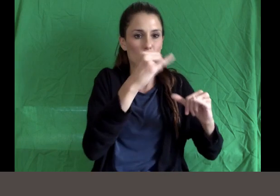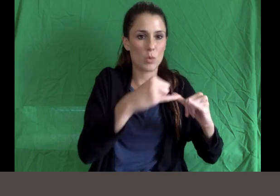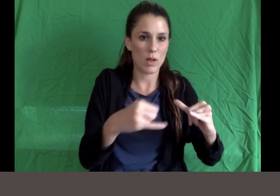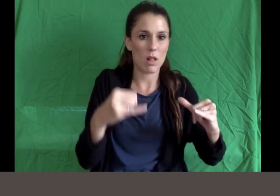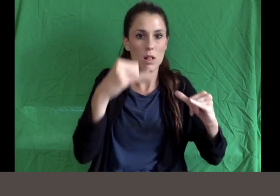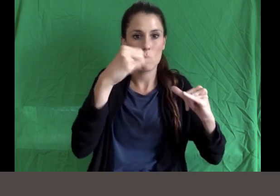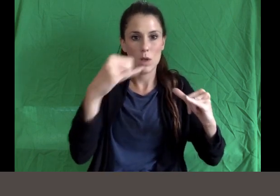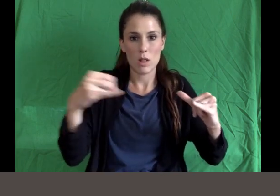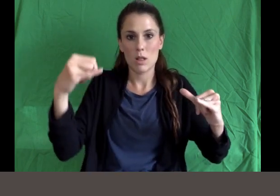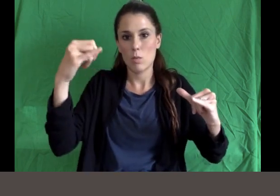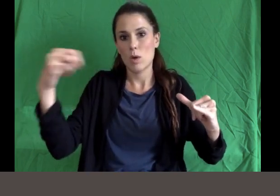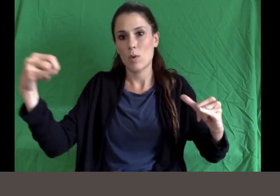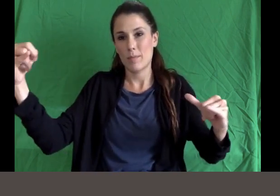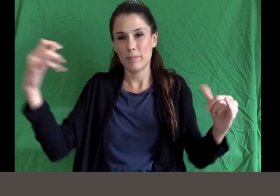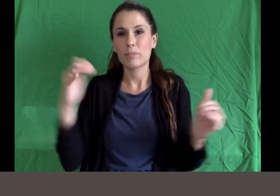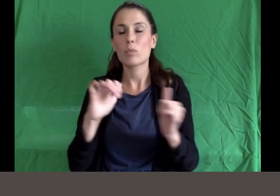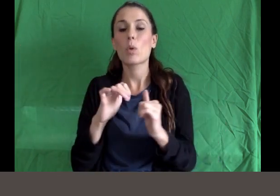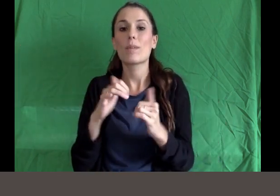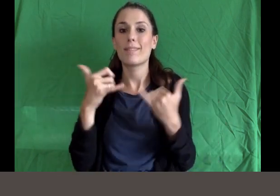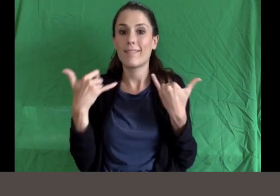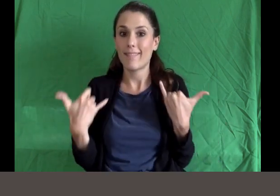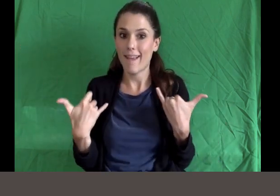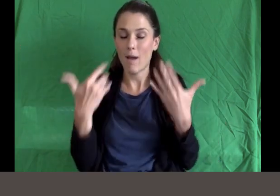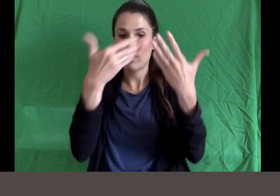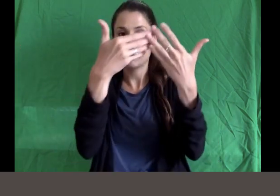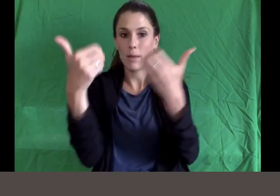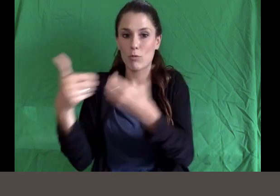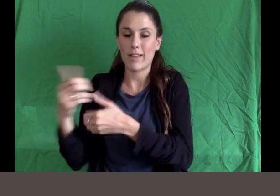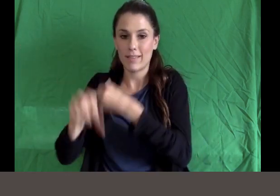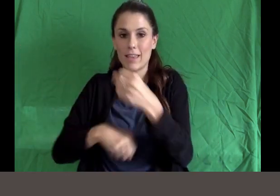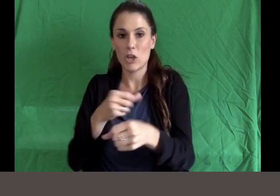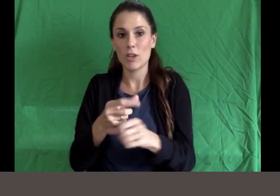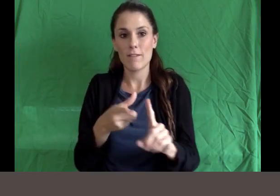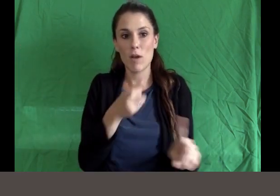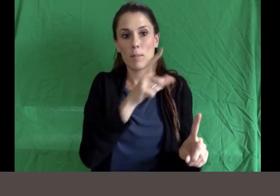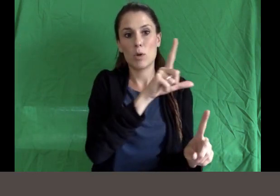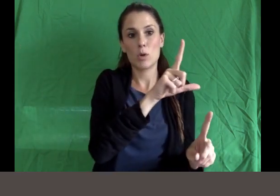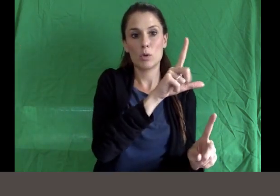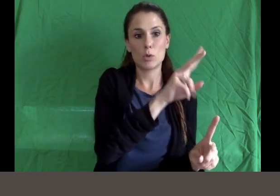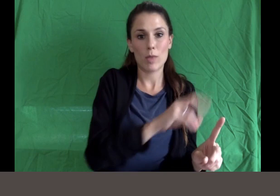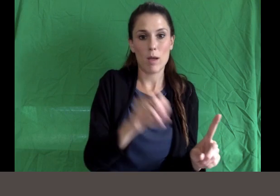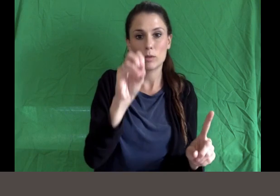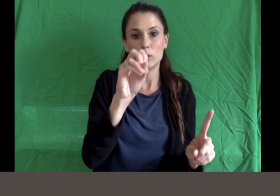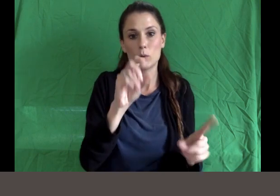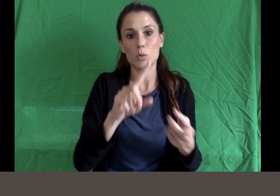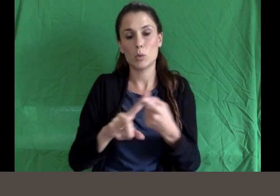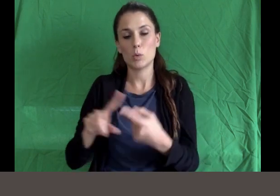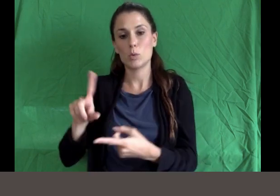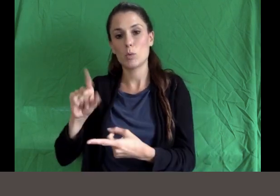our years and sorting them writes numerically from 2000 2010 you can start to intonate or start to see